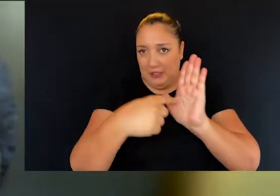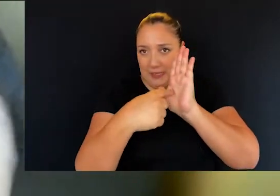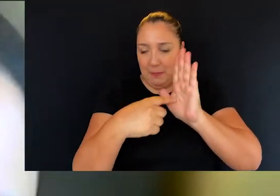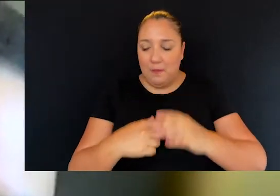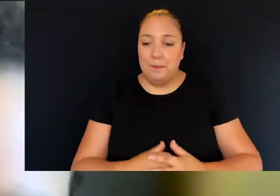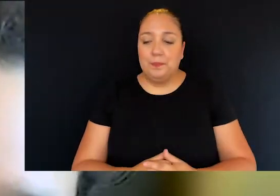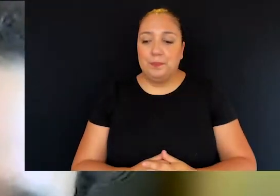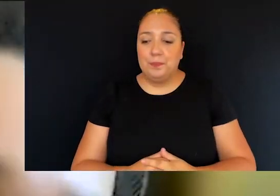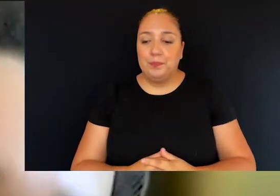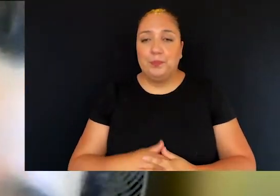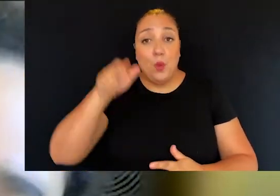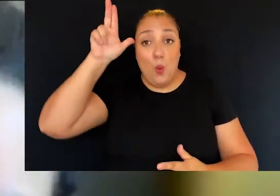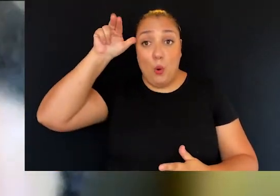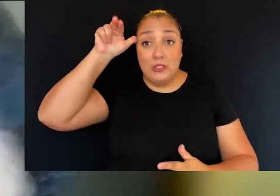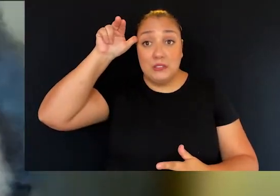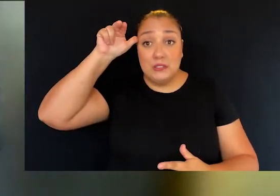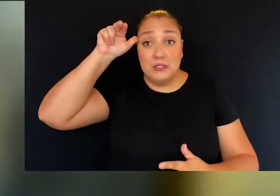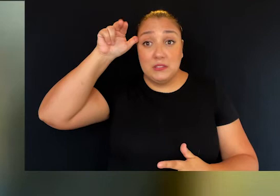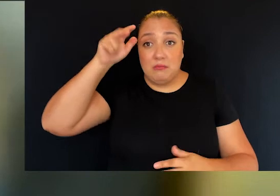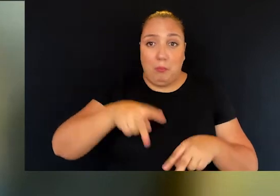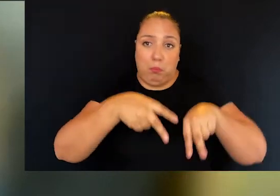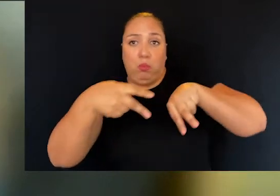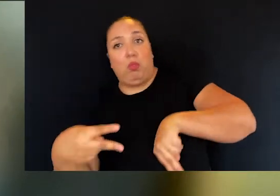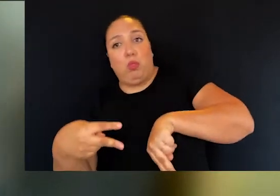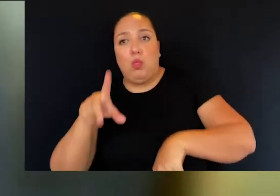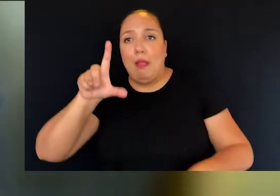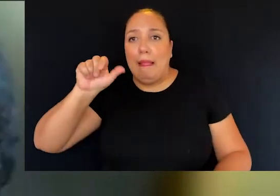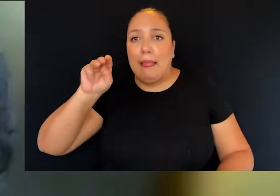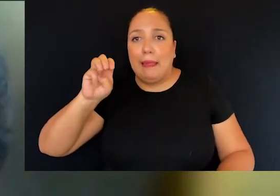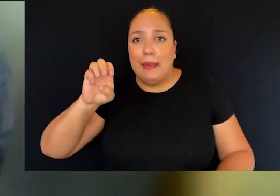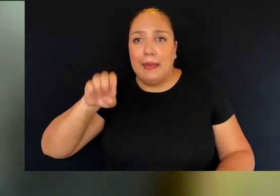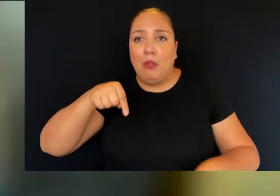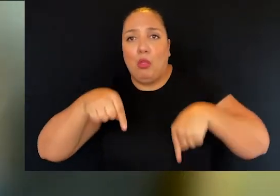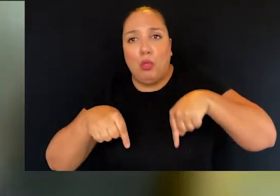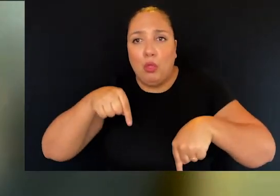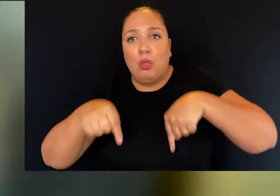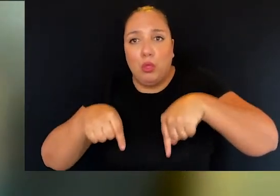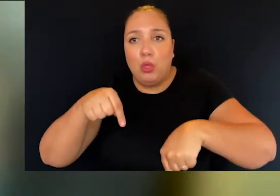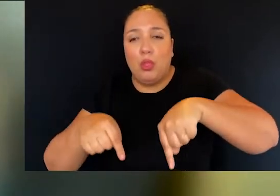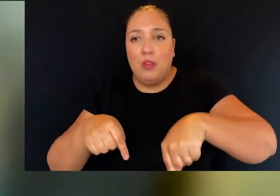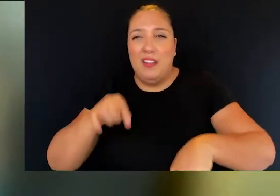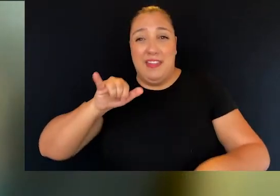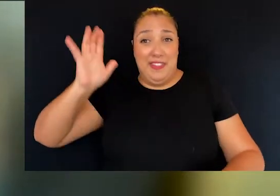of a lame horse, for example. That is something that used to be very commonly said